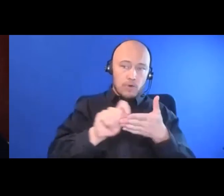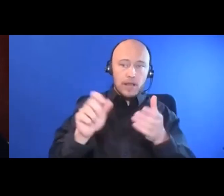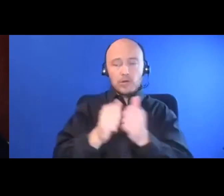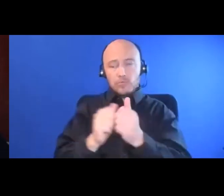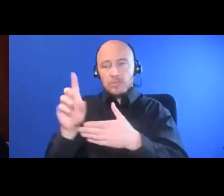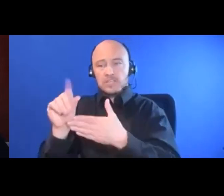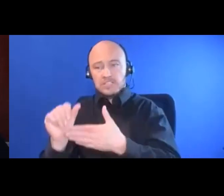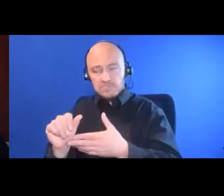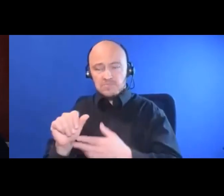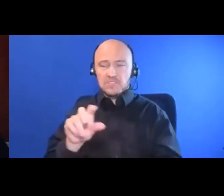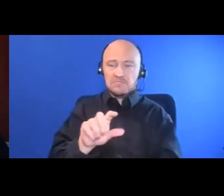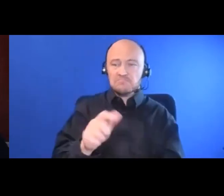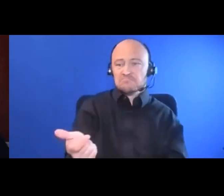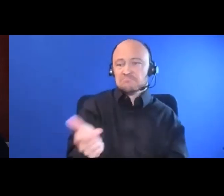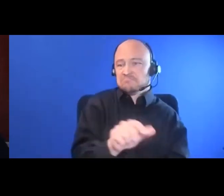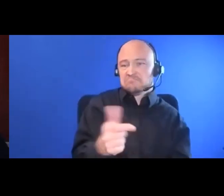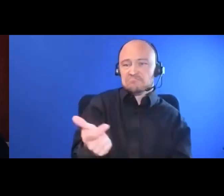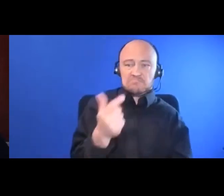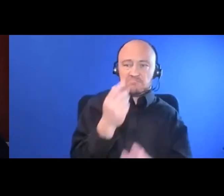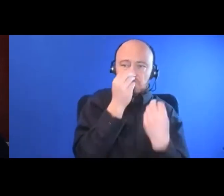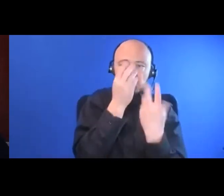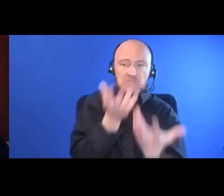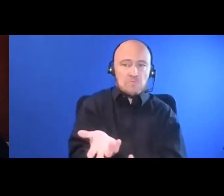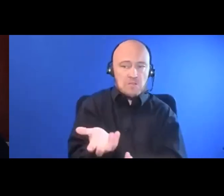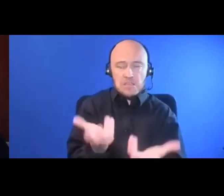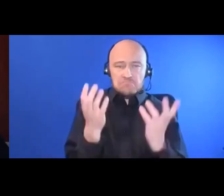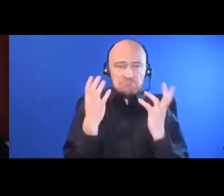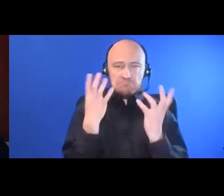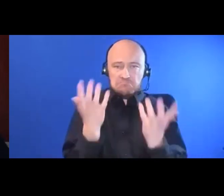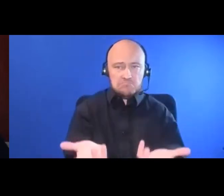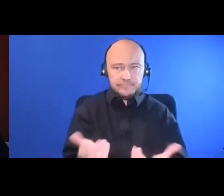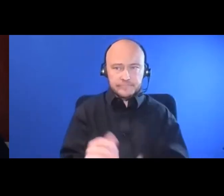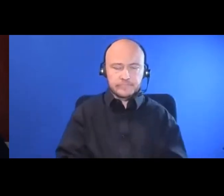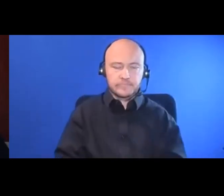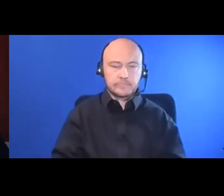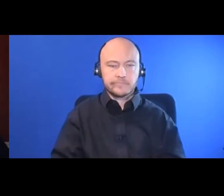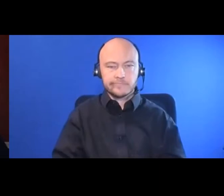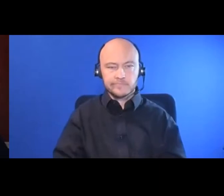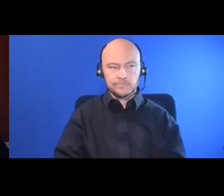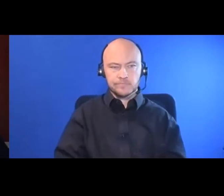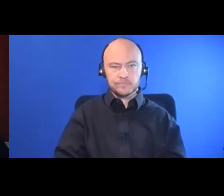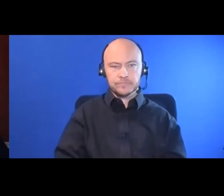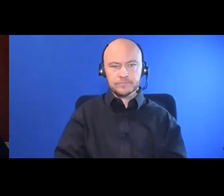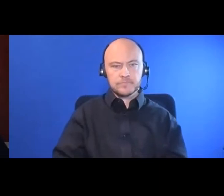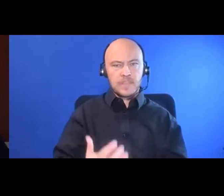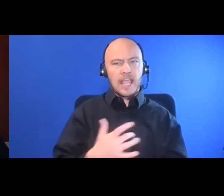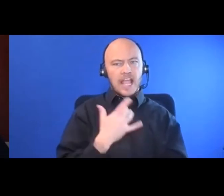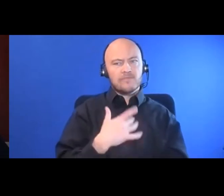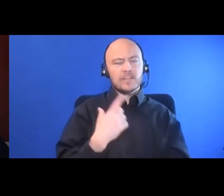I don't really care, either way is fine. I feel that we're erased in our society,